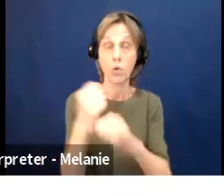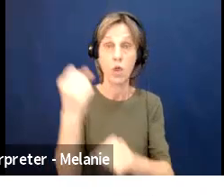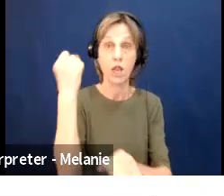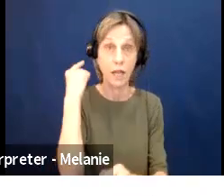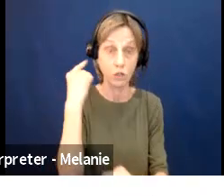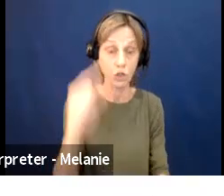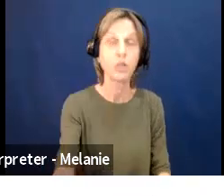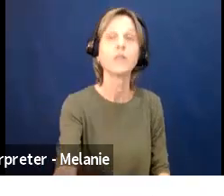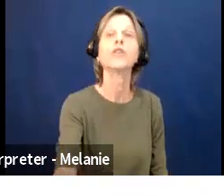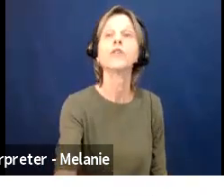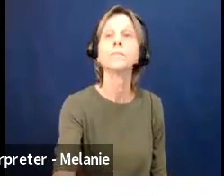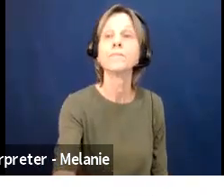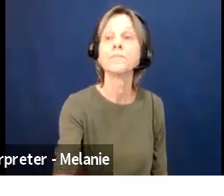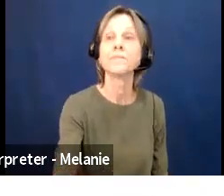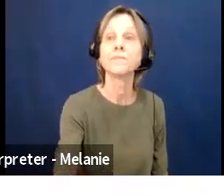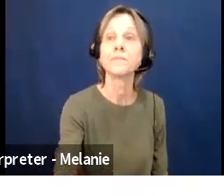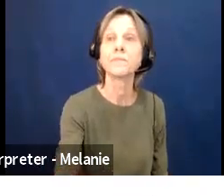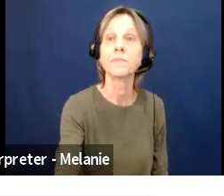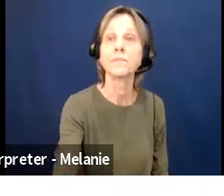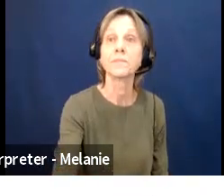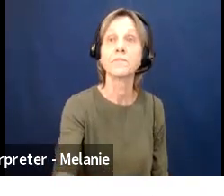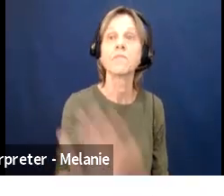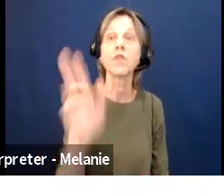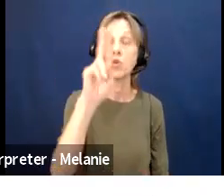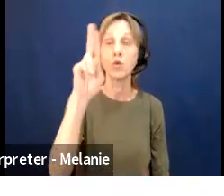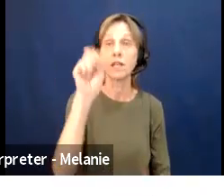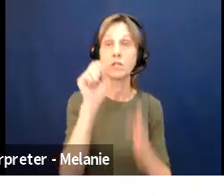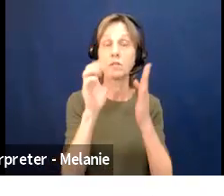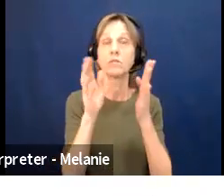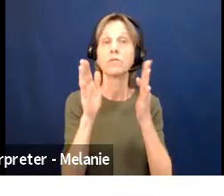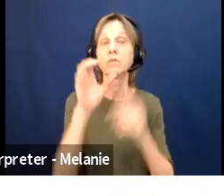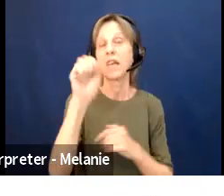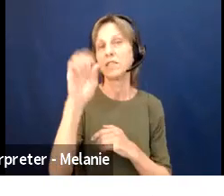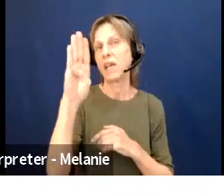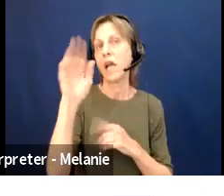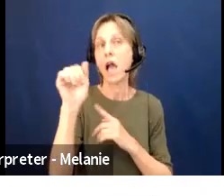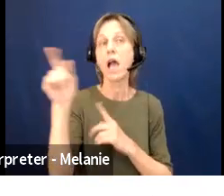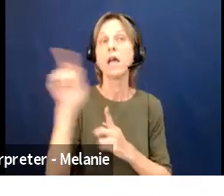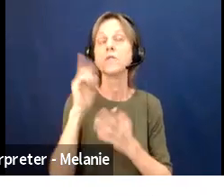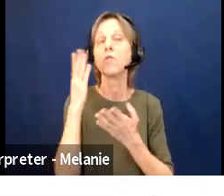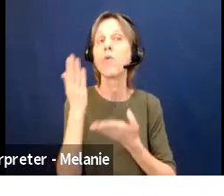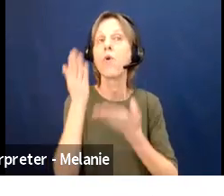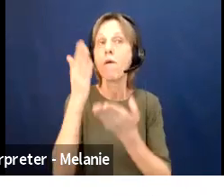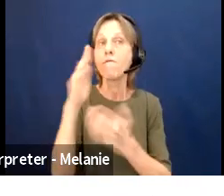United States Small Business Administration the SBA is offering low interest loans to